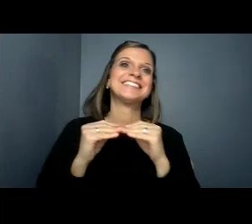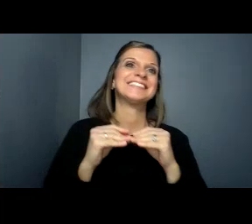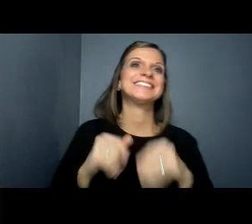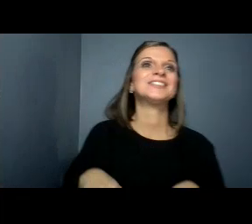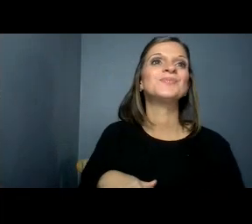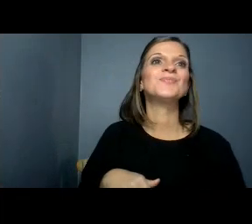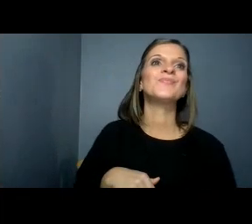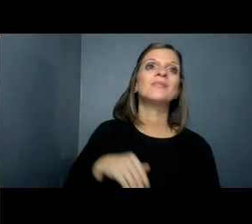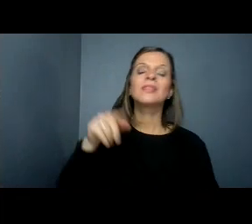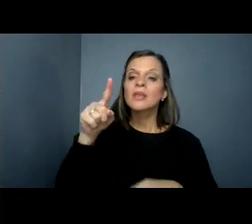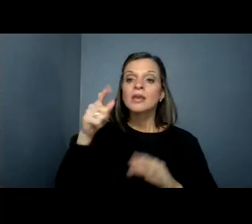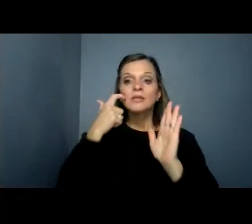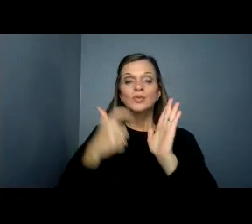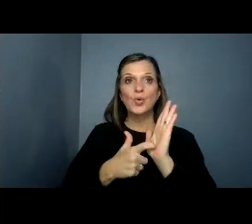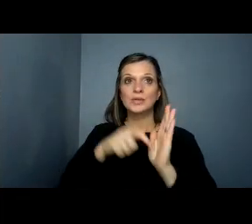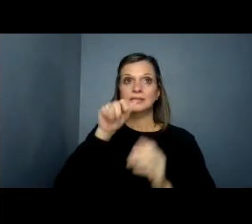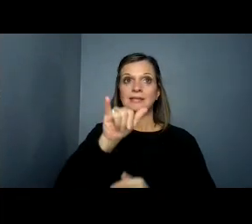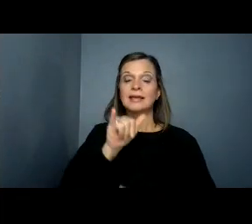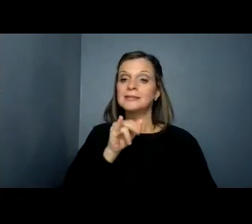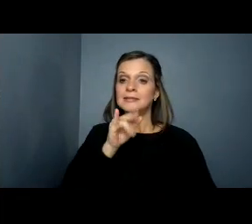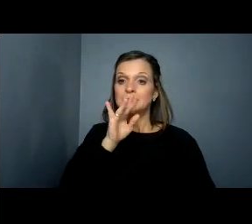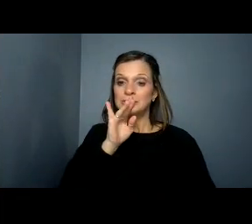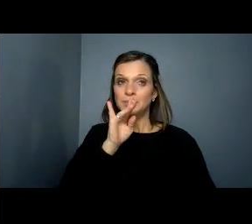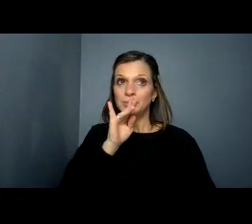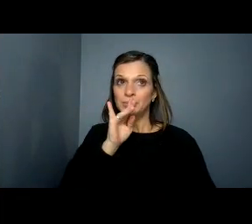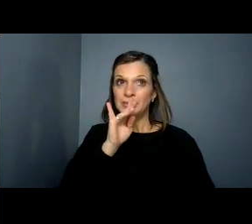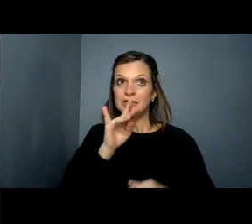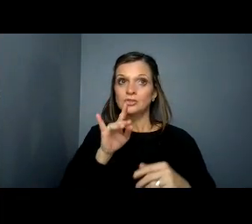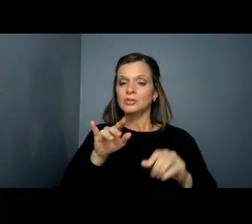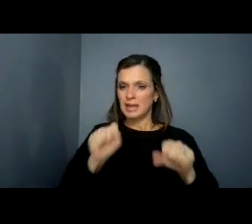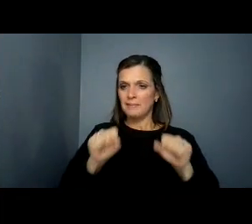You'll notice here that the speech thresholds are all elevated.